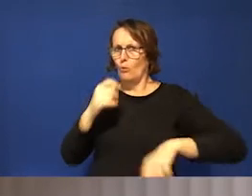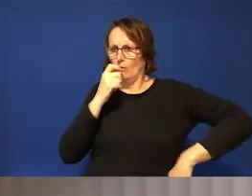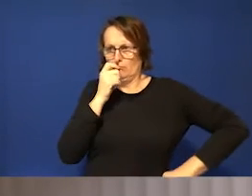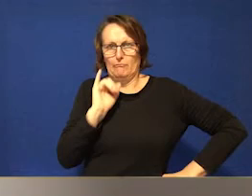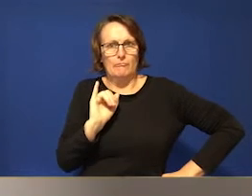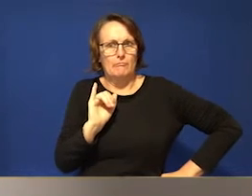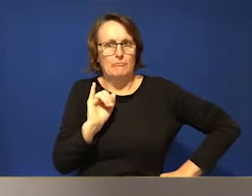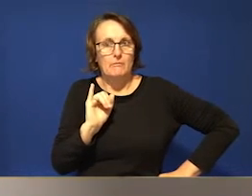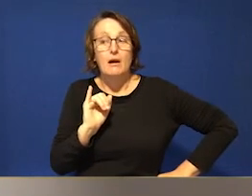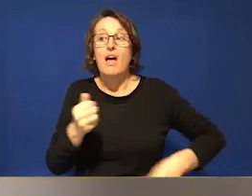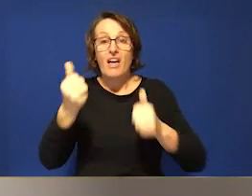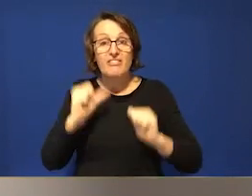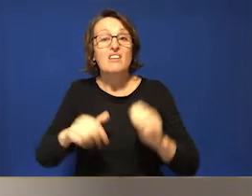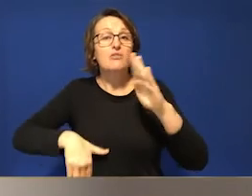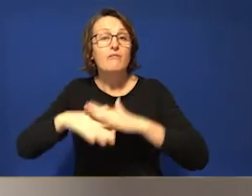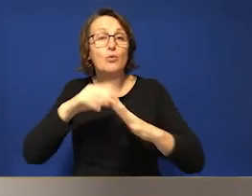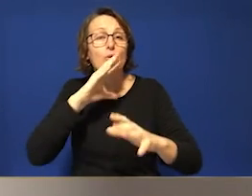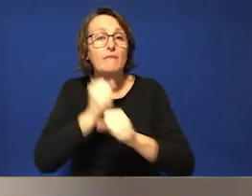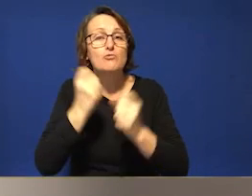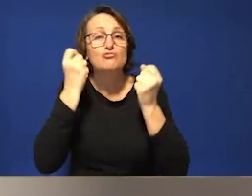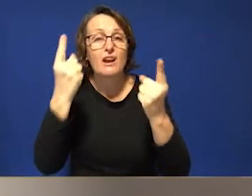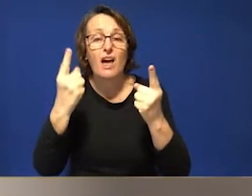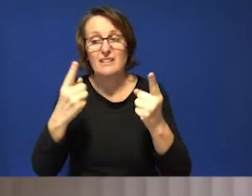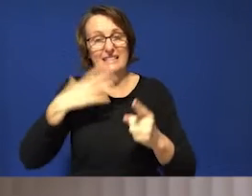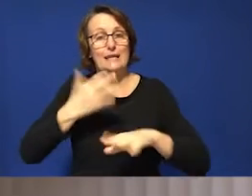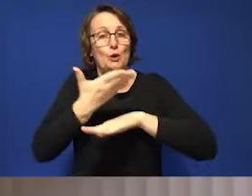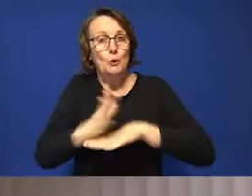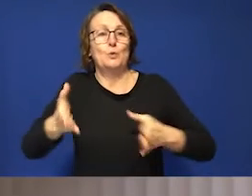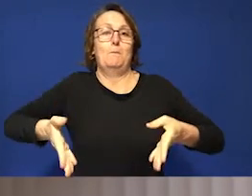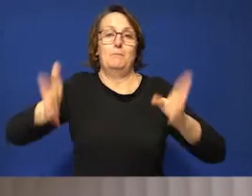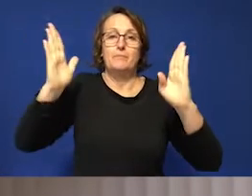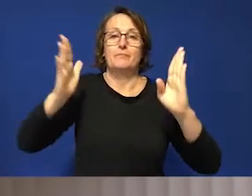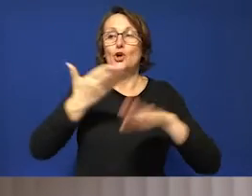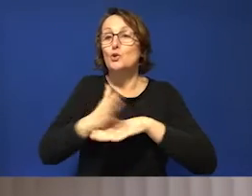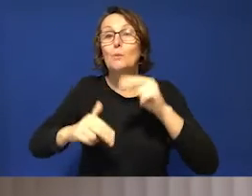So the response was institutional. The response was for the future,